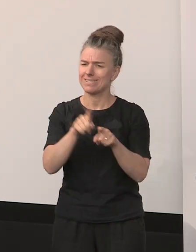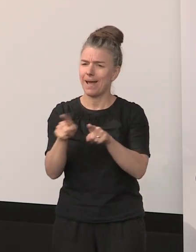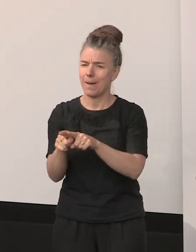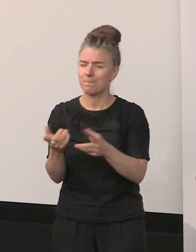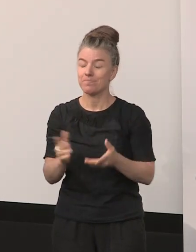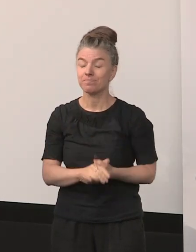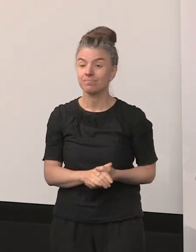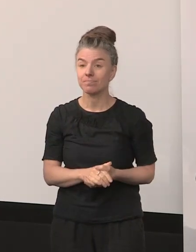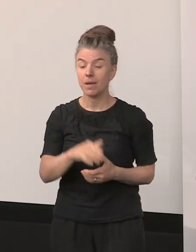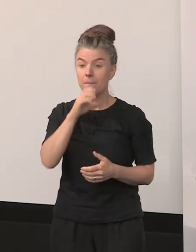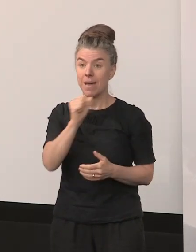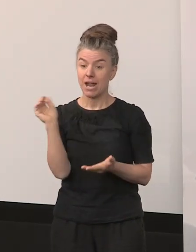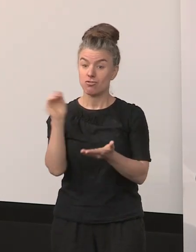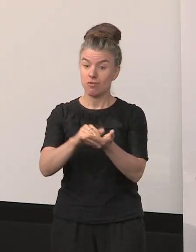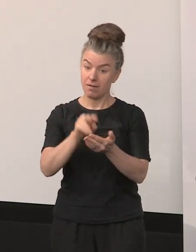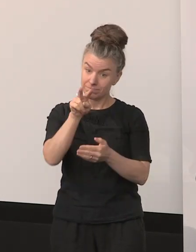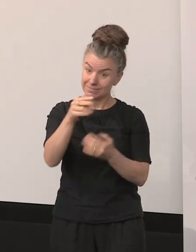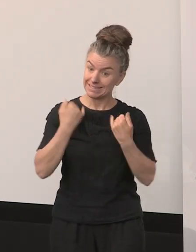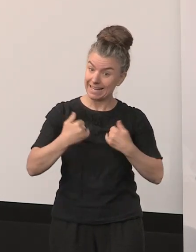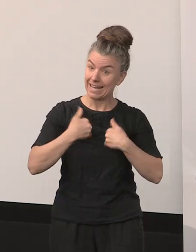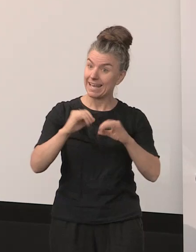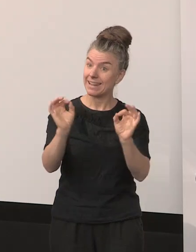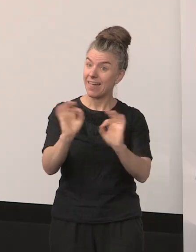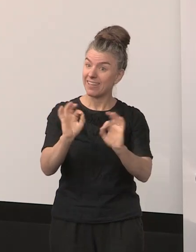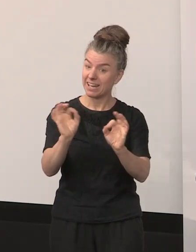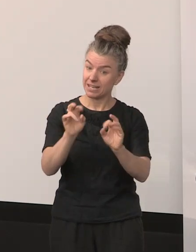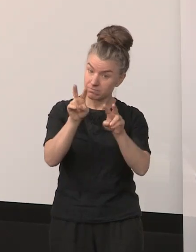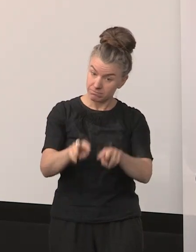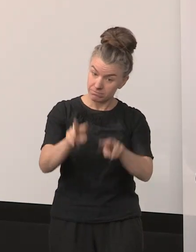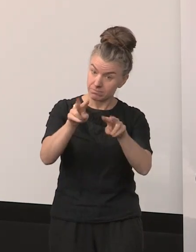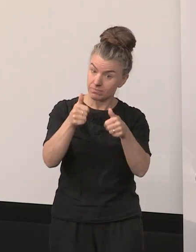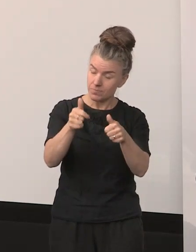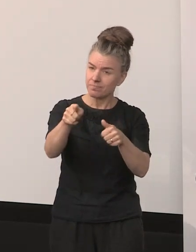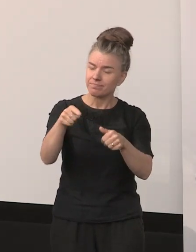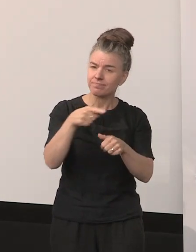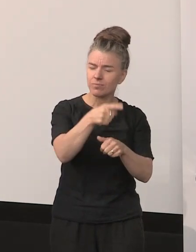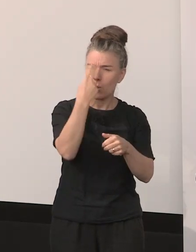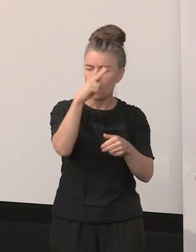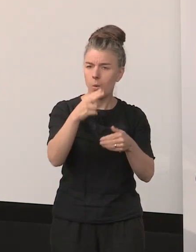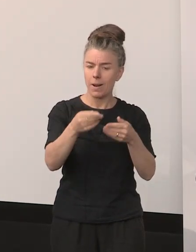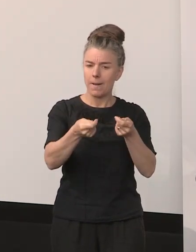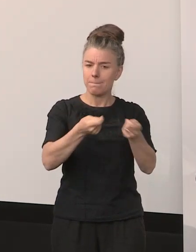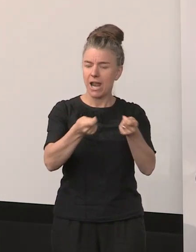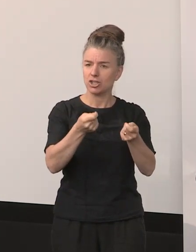Australia will be in managed isolation facilities in Auckland as well. Now, the